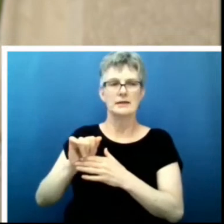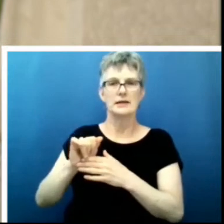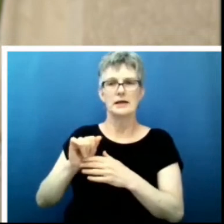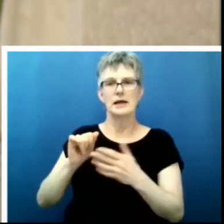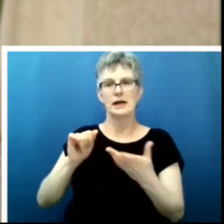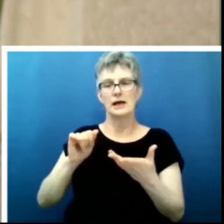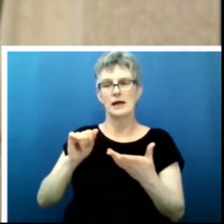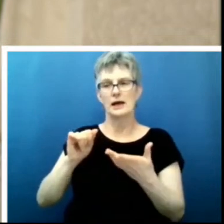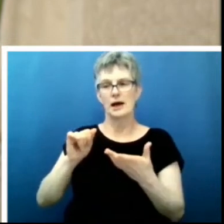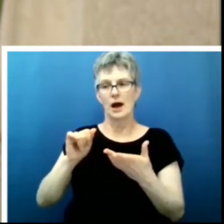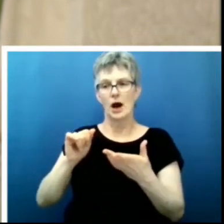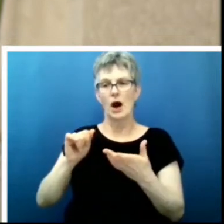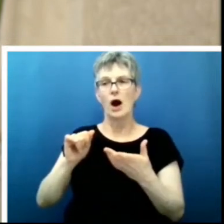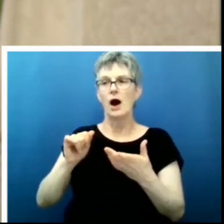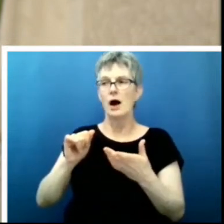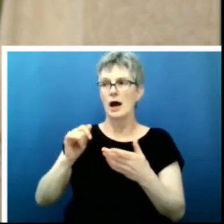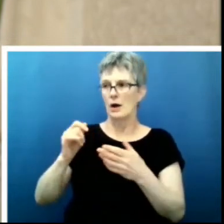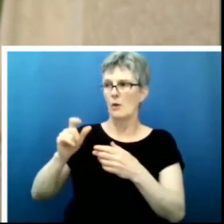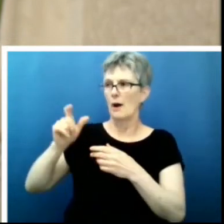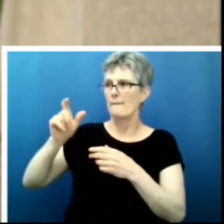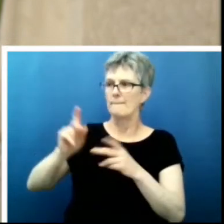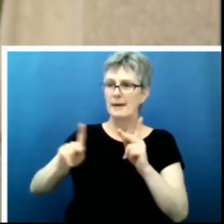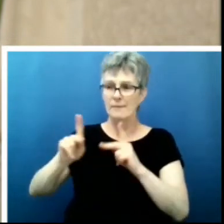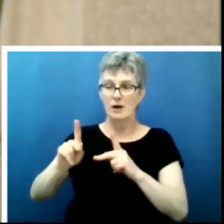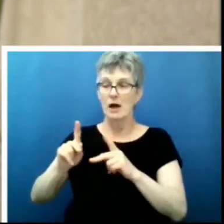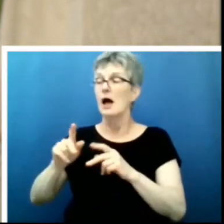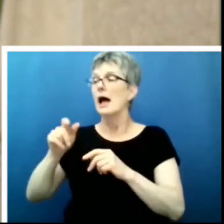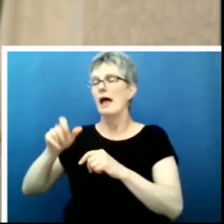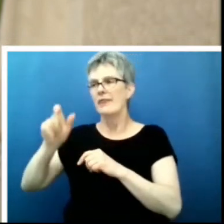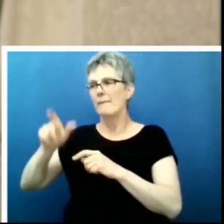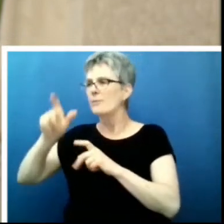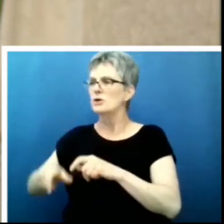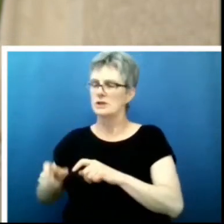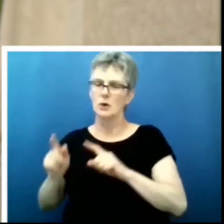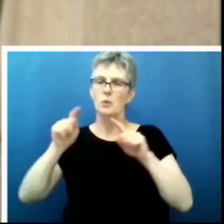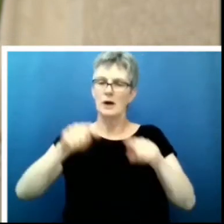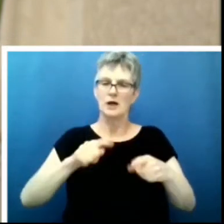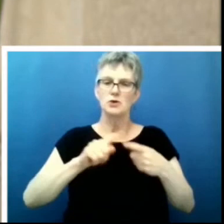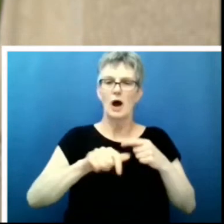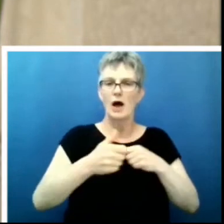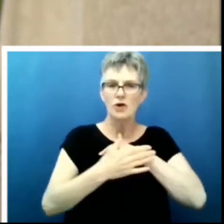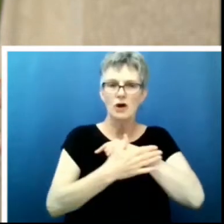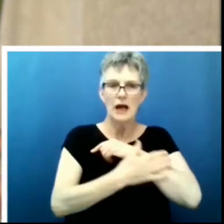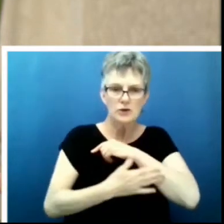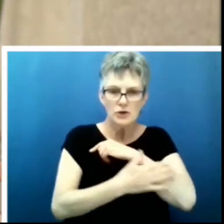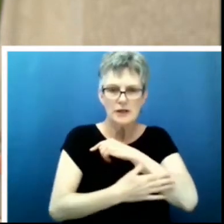And they were like, help us. So he came and brought brain education and moving meditations into the school curriculums.